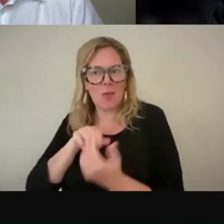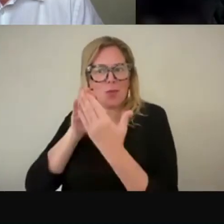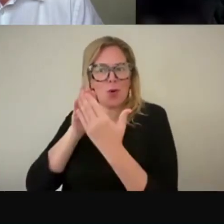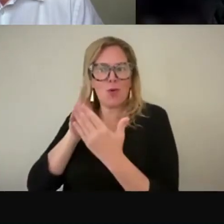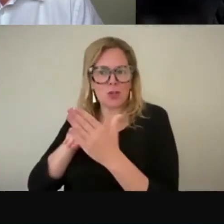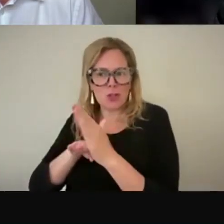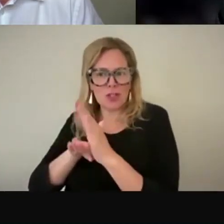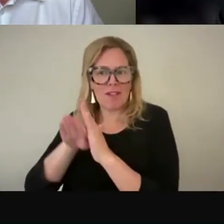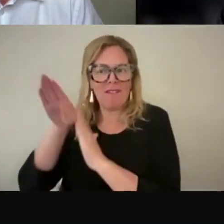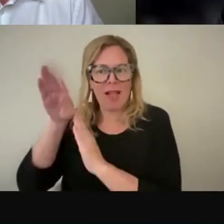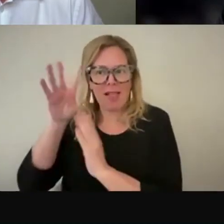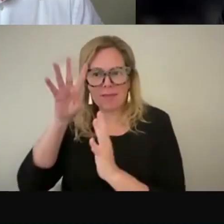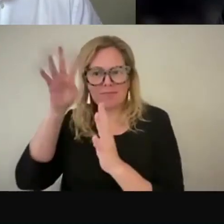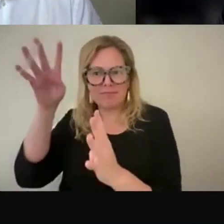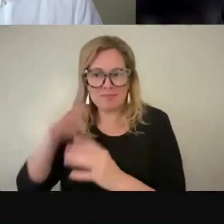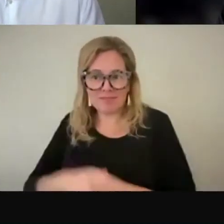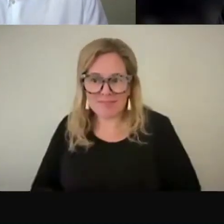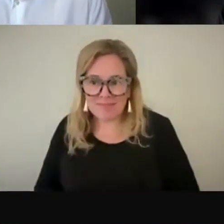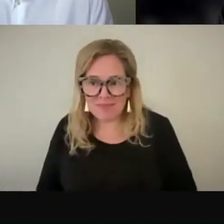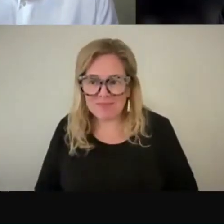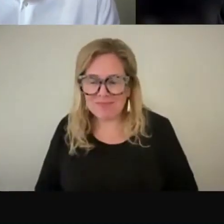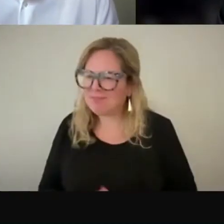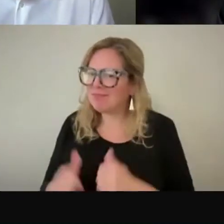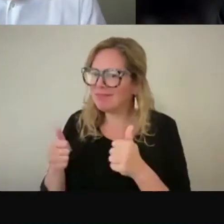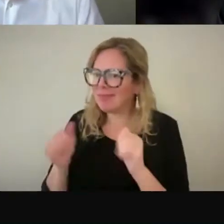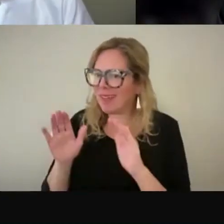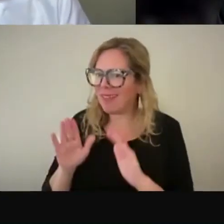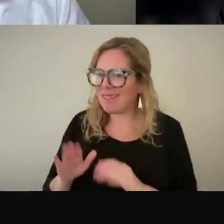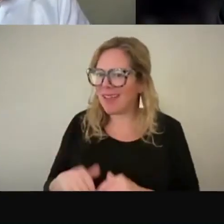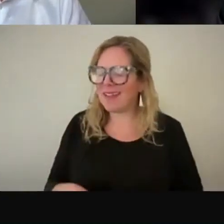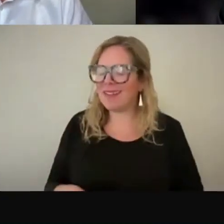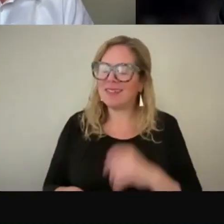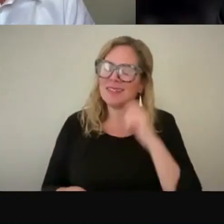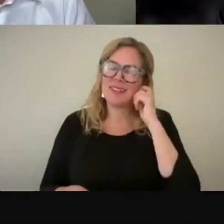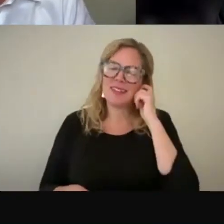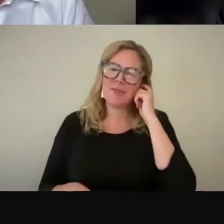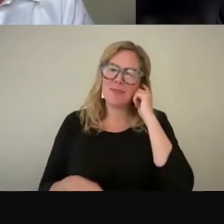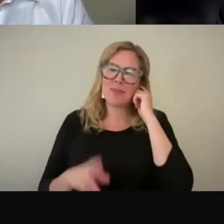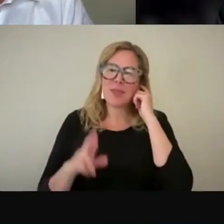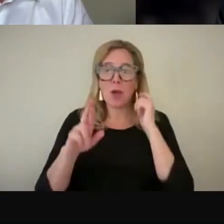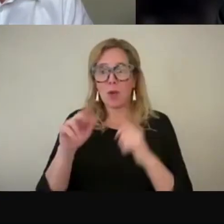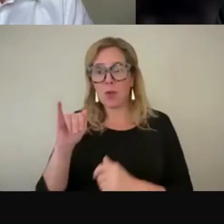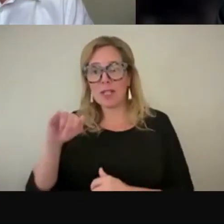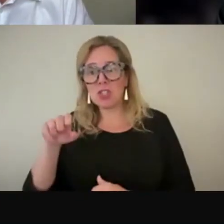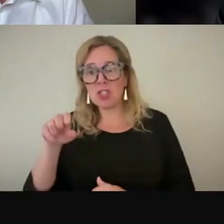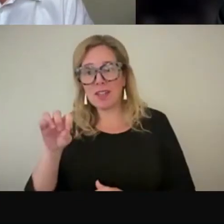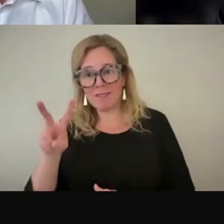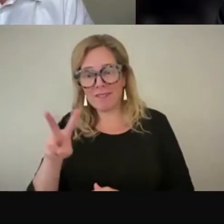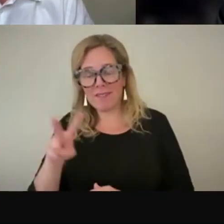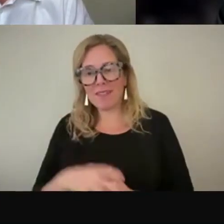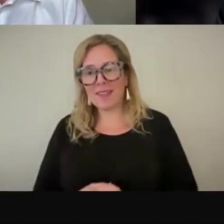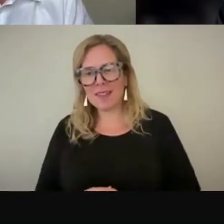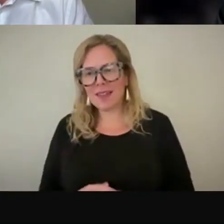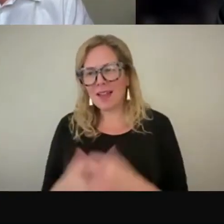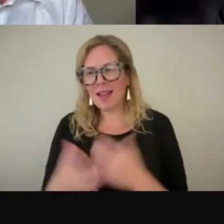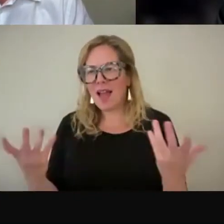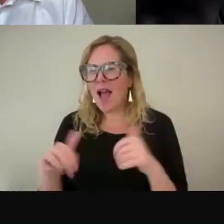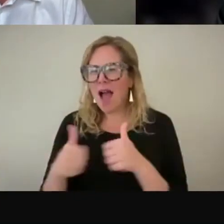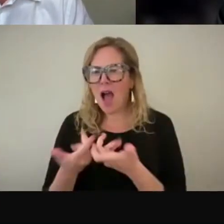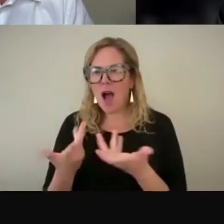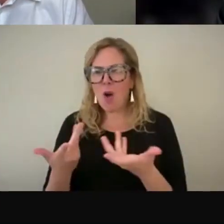it. Rajiv, I look for your comments as well here about how to make those connections in the product